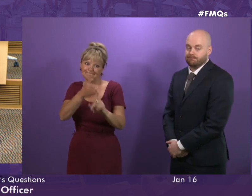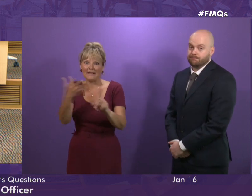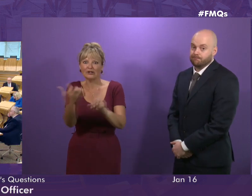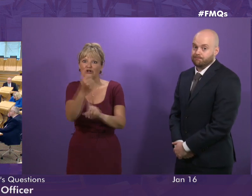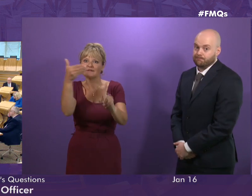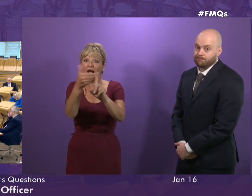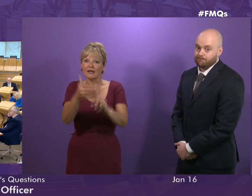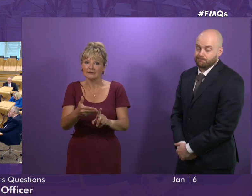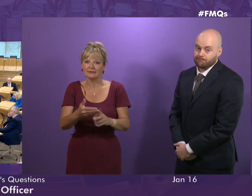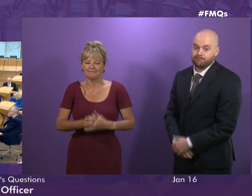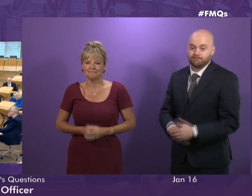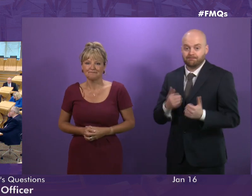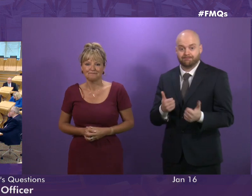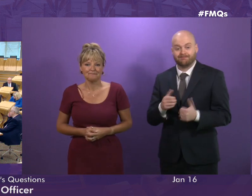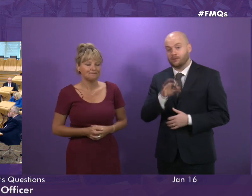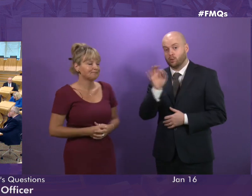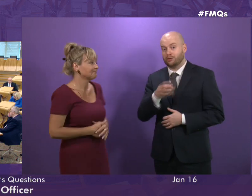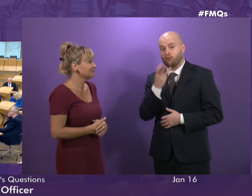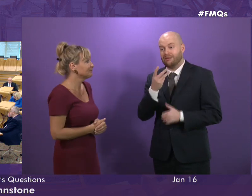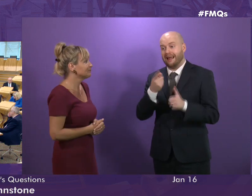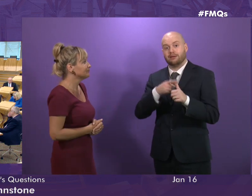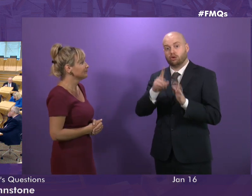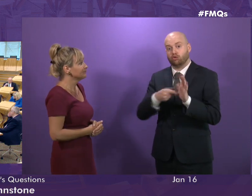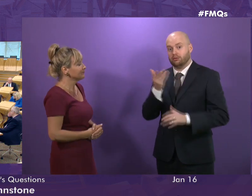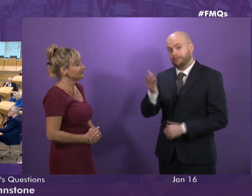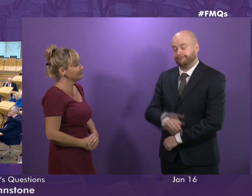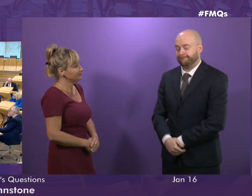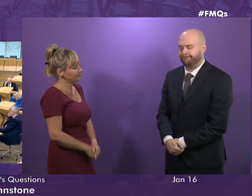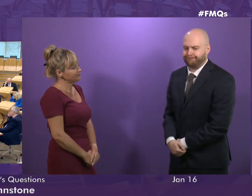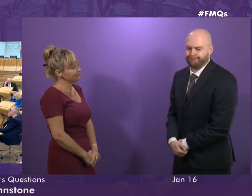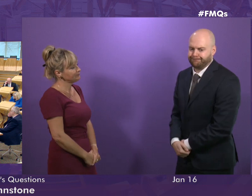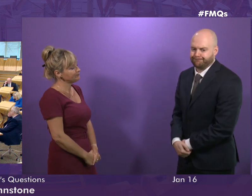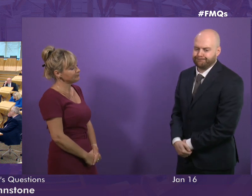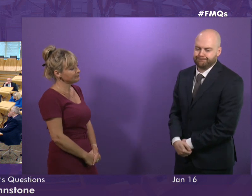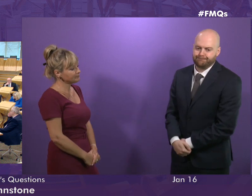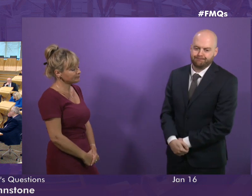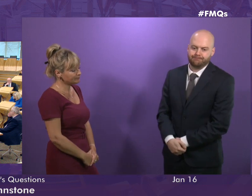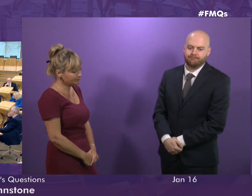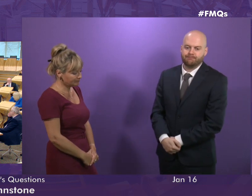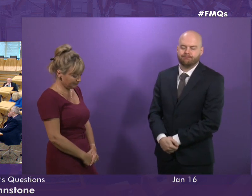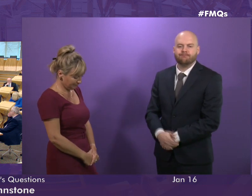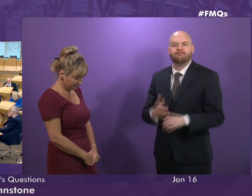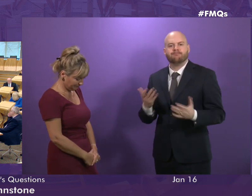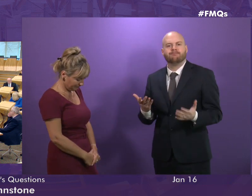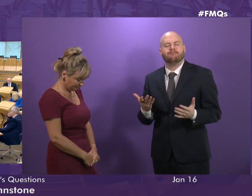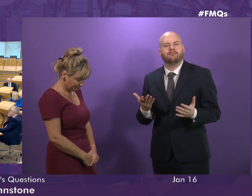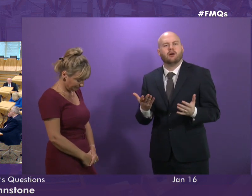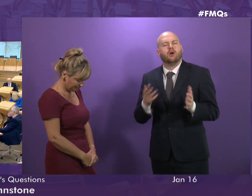Presiding Officer, “‘No’ means we stay in—we are members